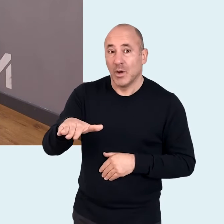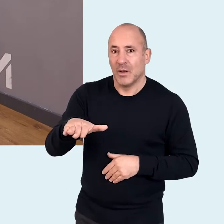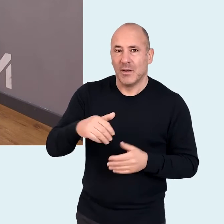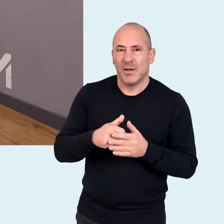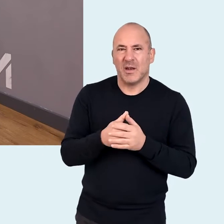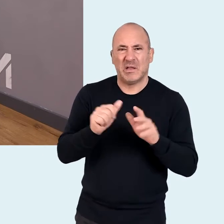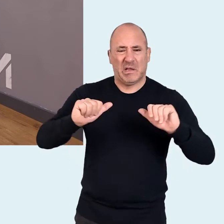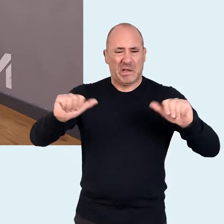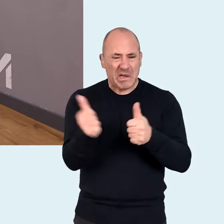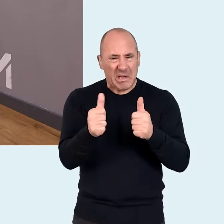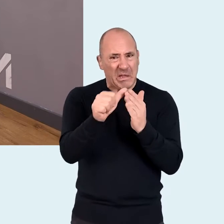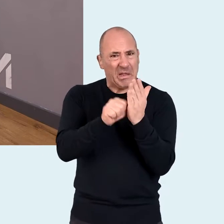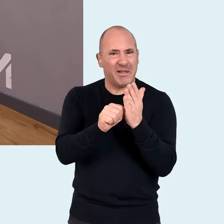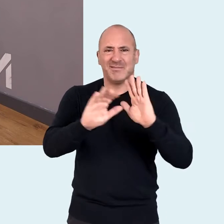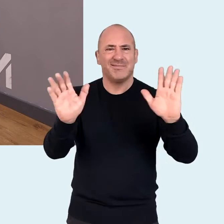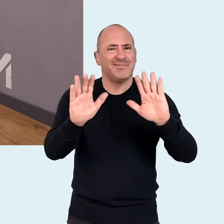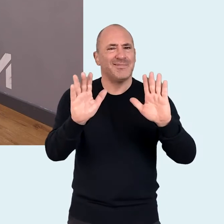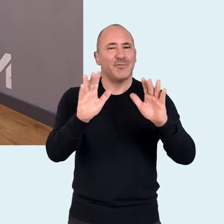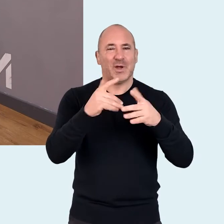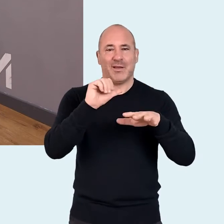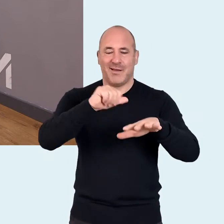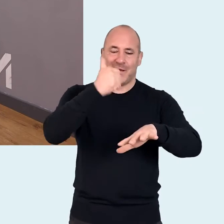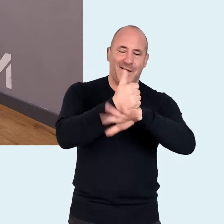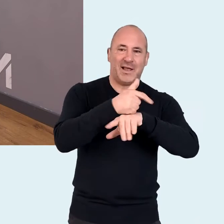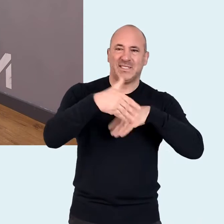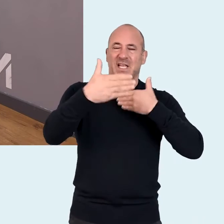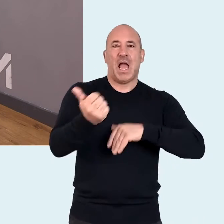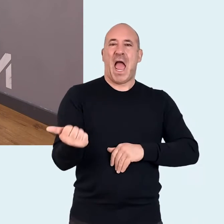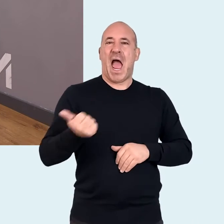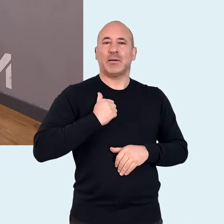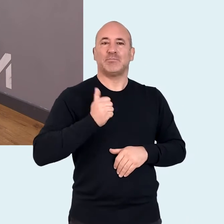restrictive, but to help establish the intentions for the session, to ensure that things can